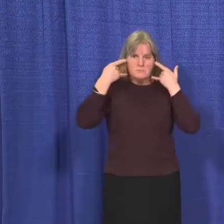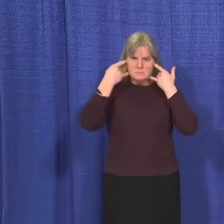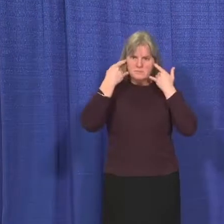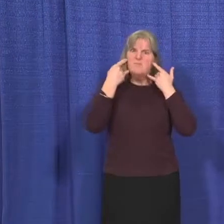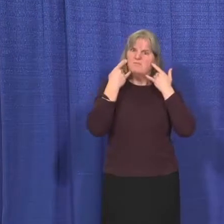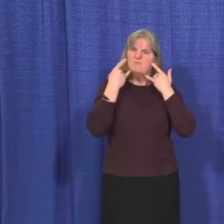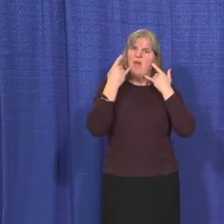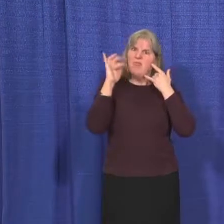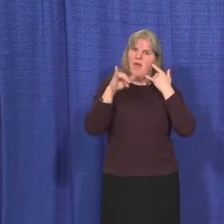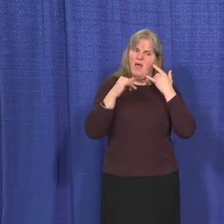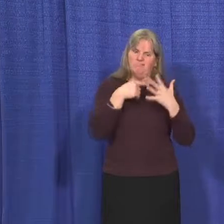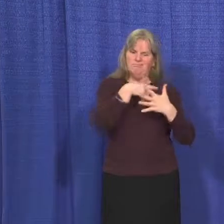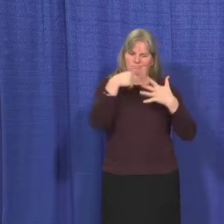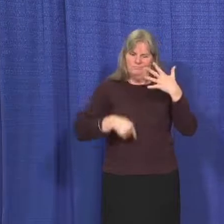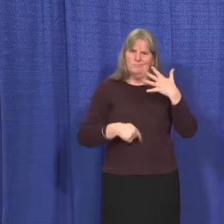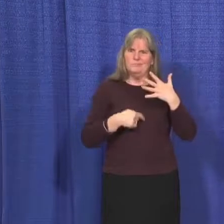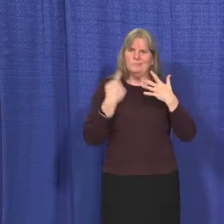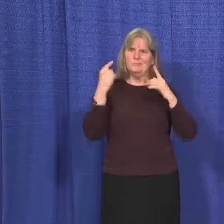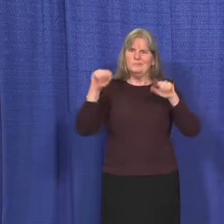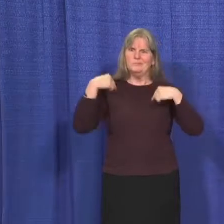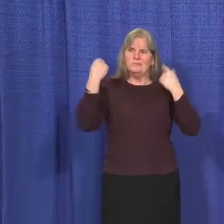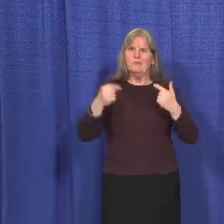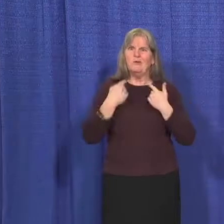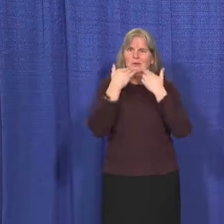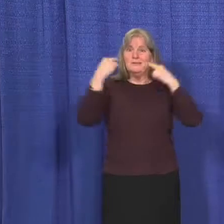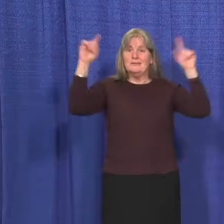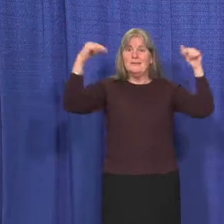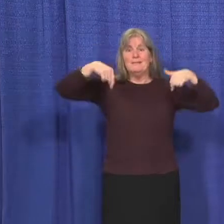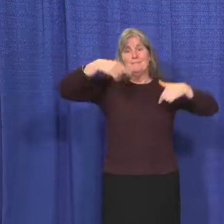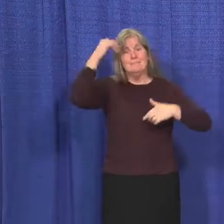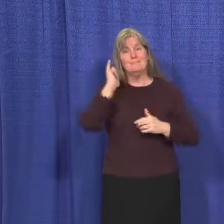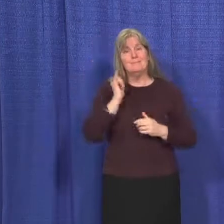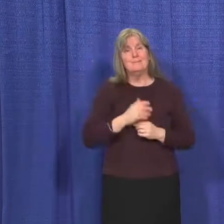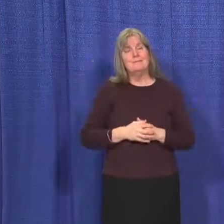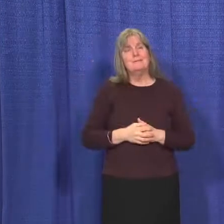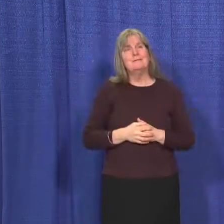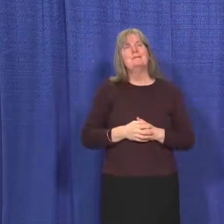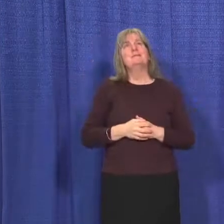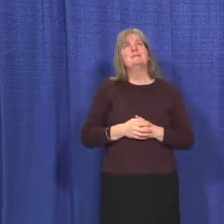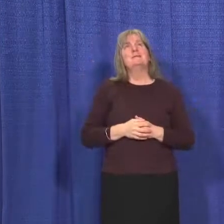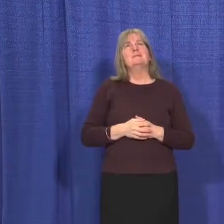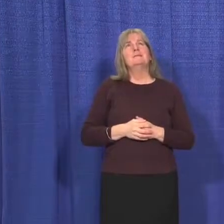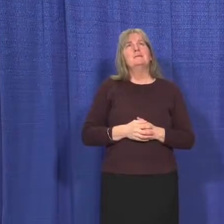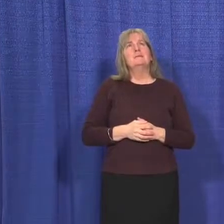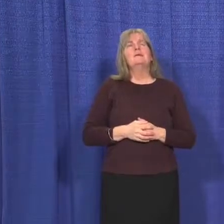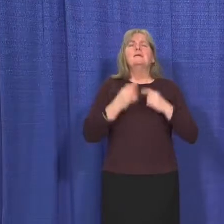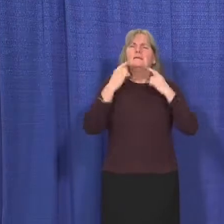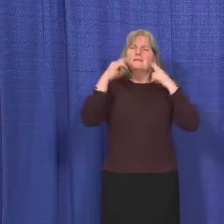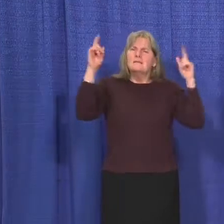success so far as a territory. Our success has also been in